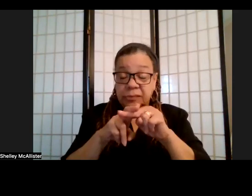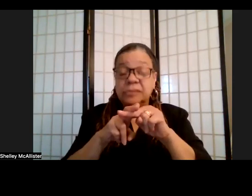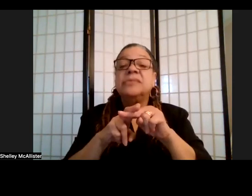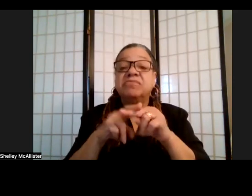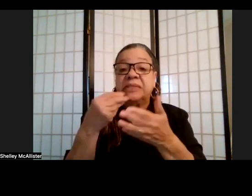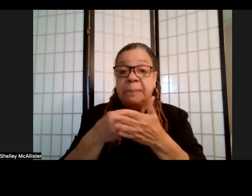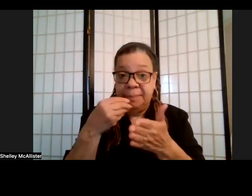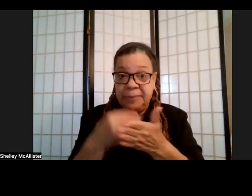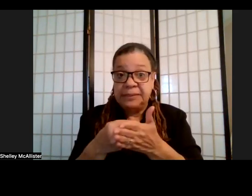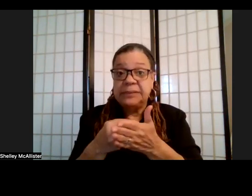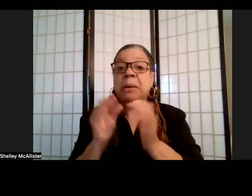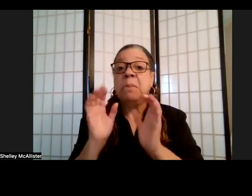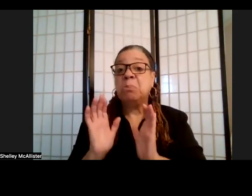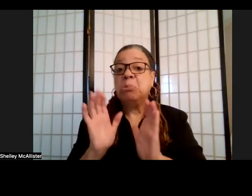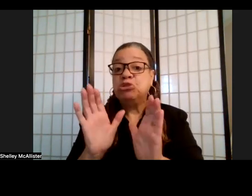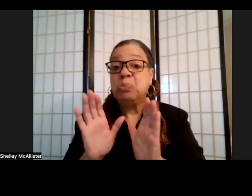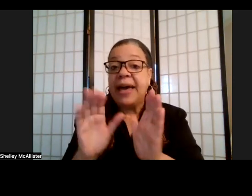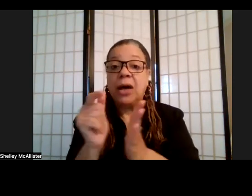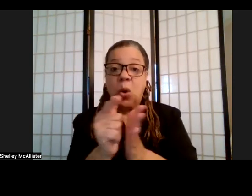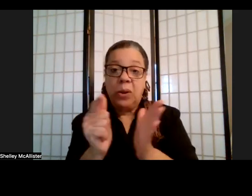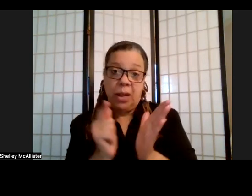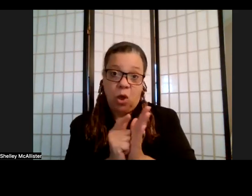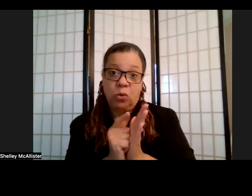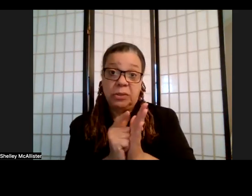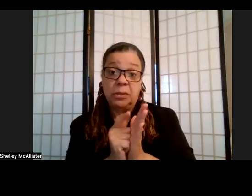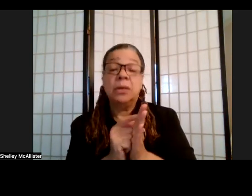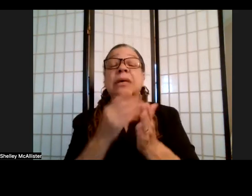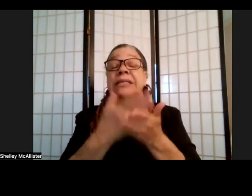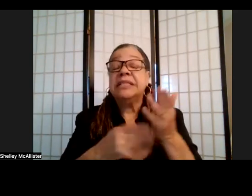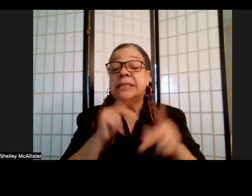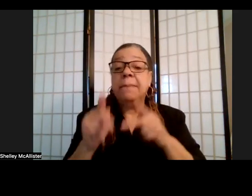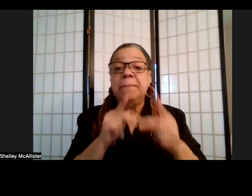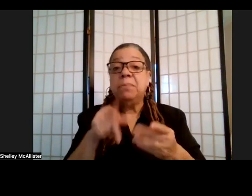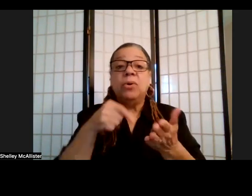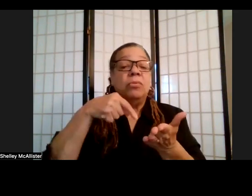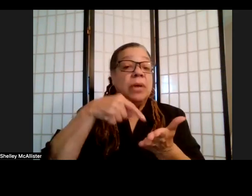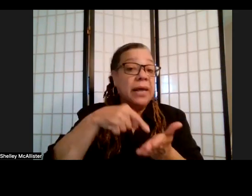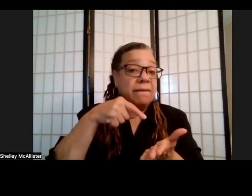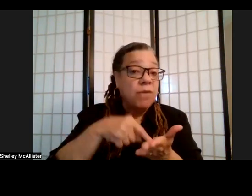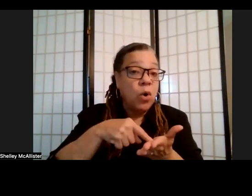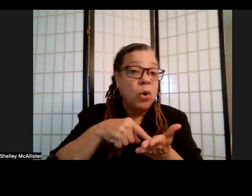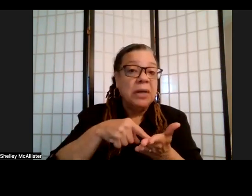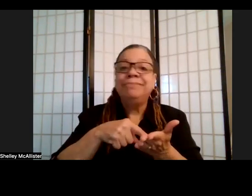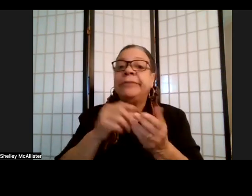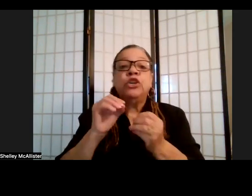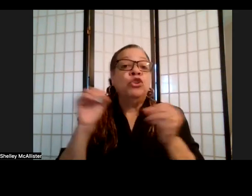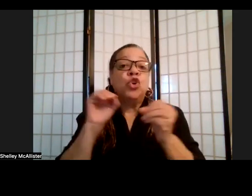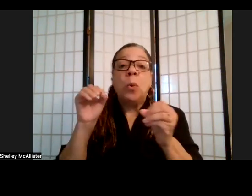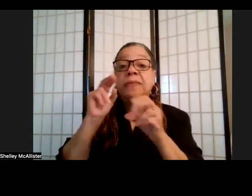The ubiquity of antibiotics, relative affordability, weak regulation, and a lack of enforcement, has meant that for many middle class households,